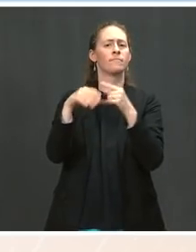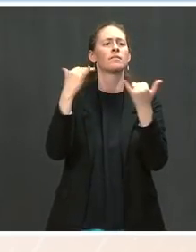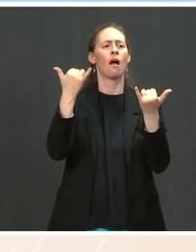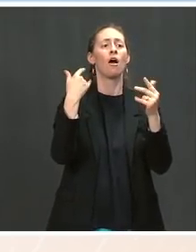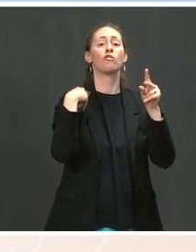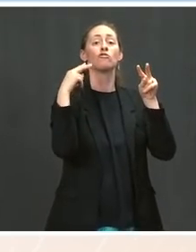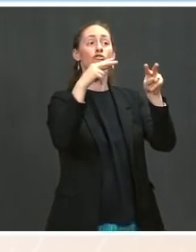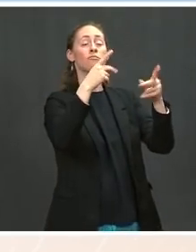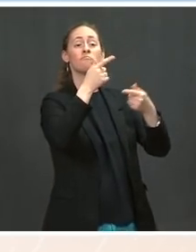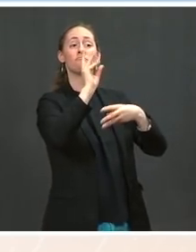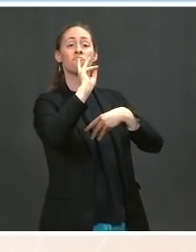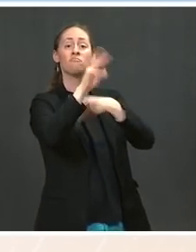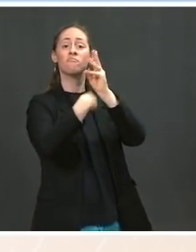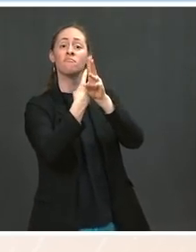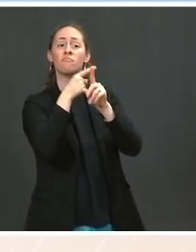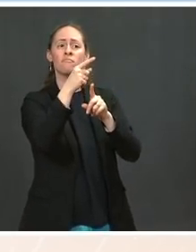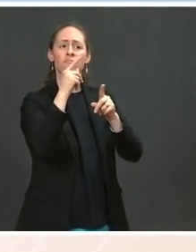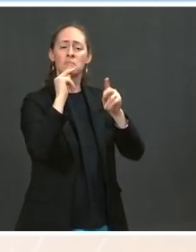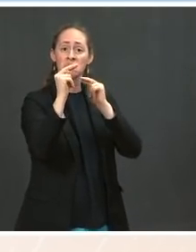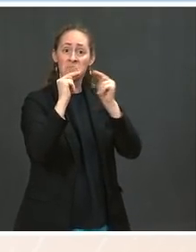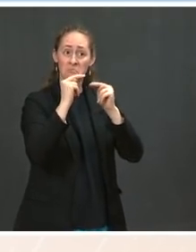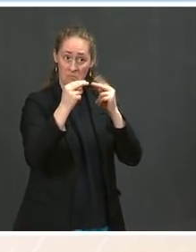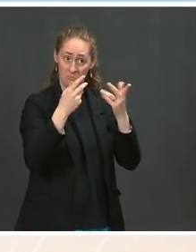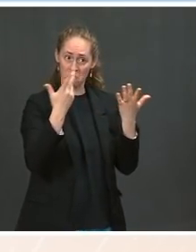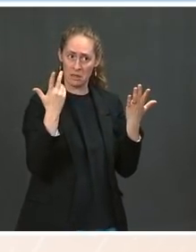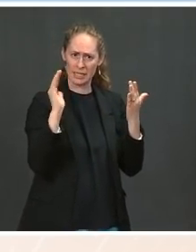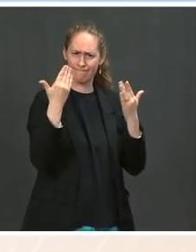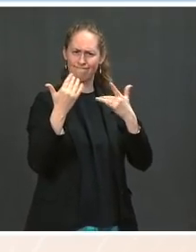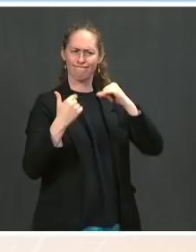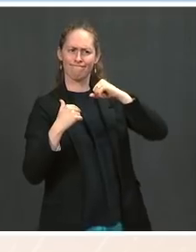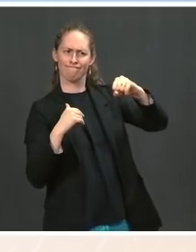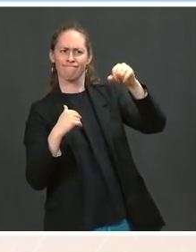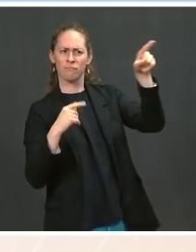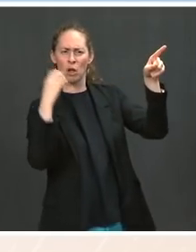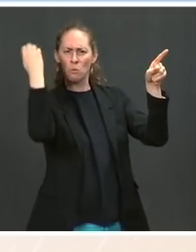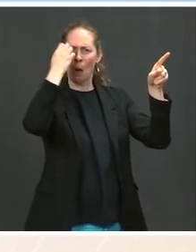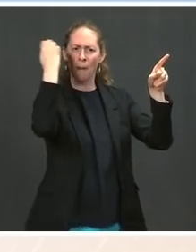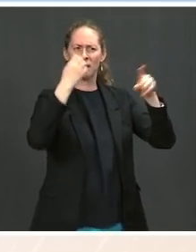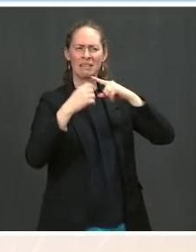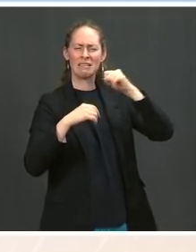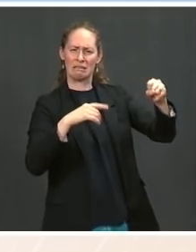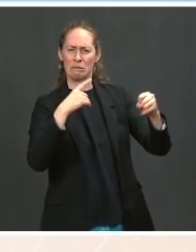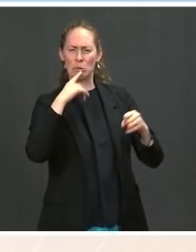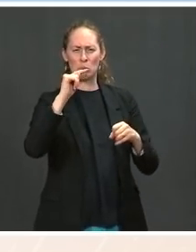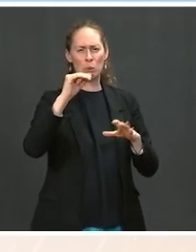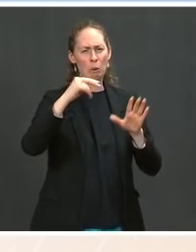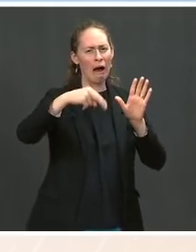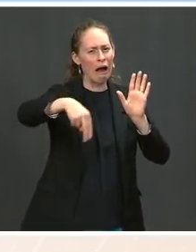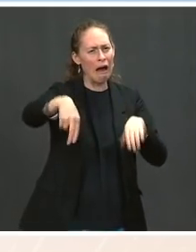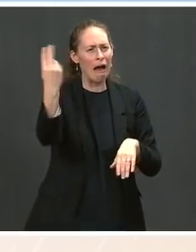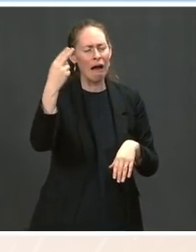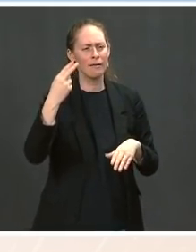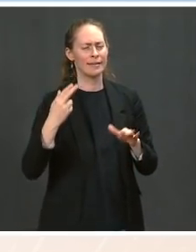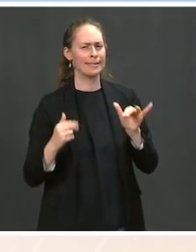some pushback from lawmakers in Europe saying that number is too high. And I wanted to see what the administration plans to do